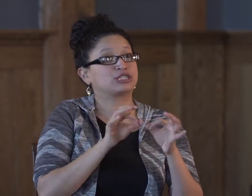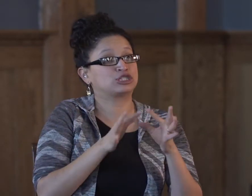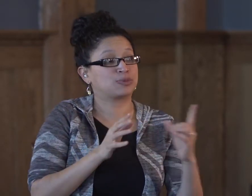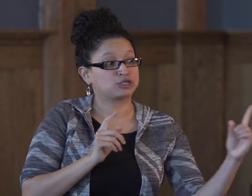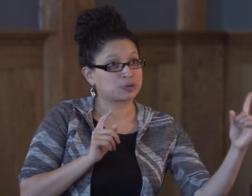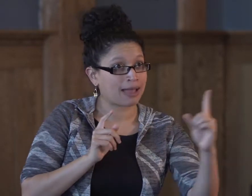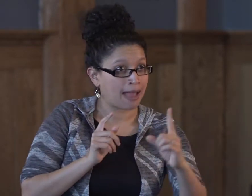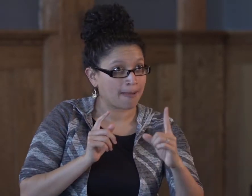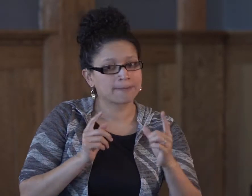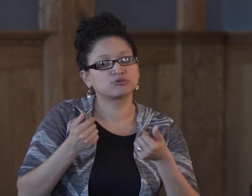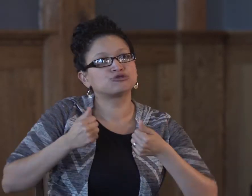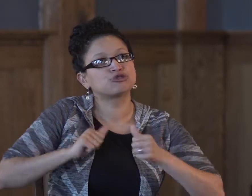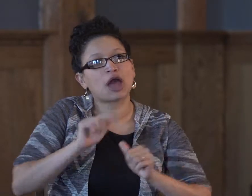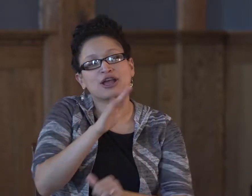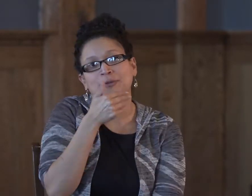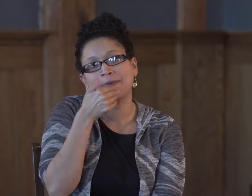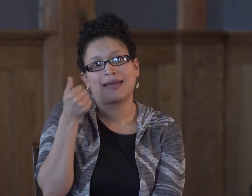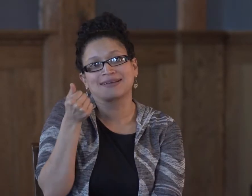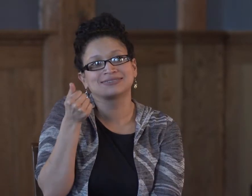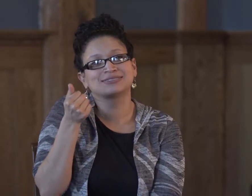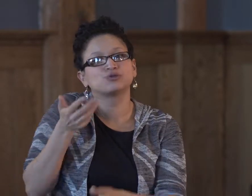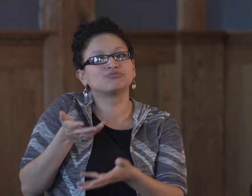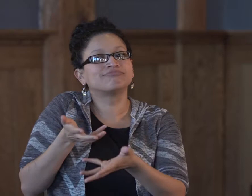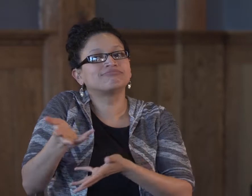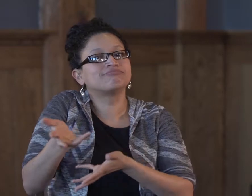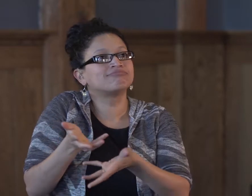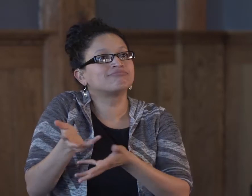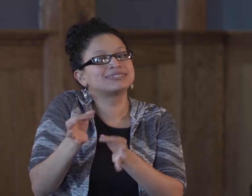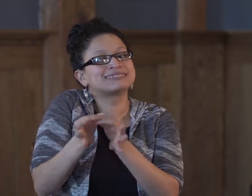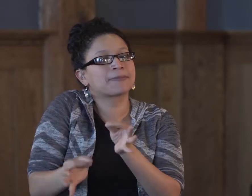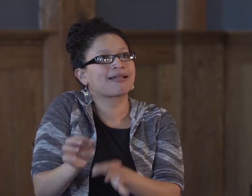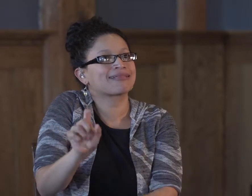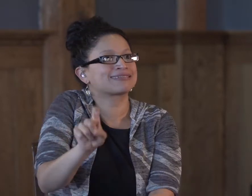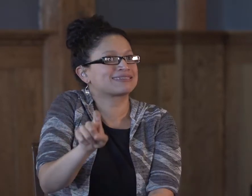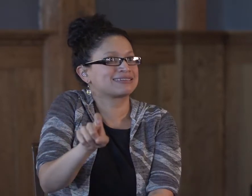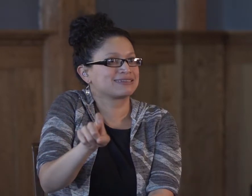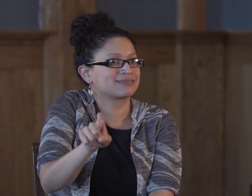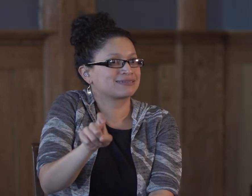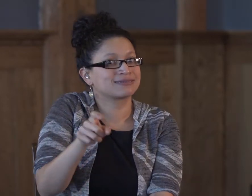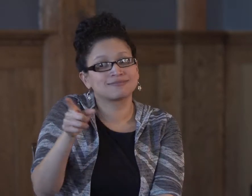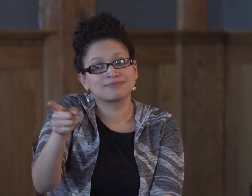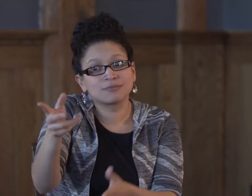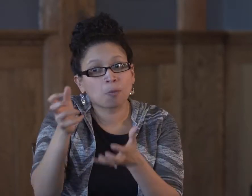site and the interpreter to arrive on site, try your best to communicate and make sure